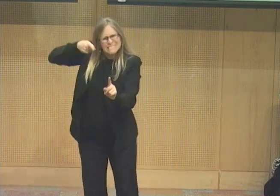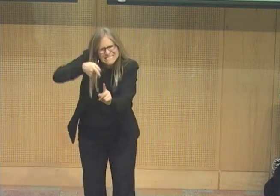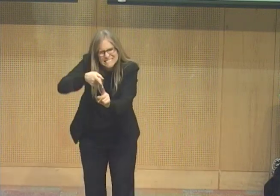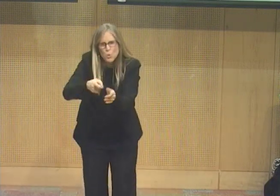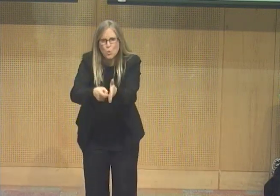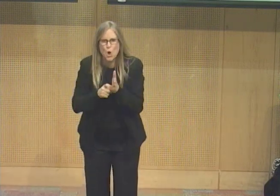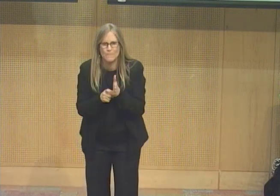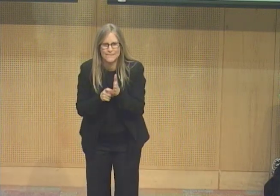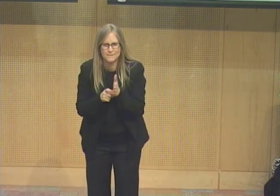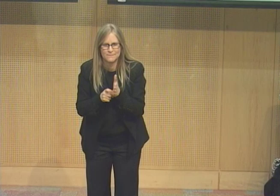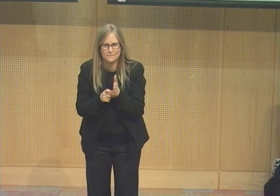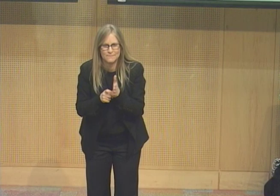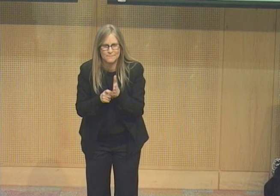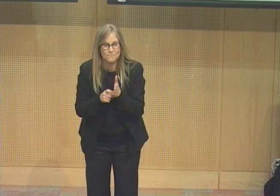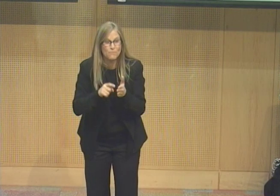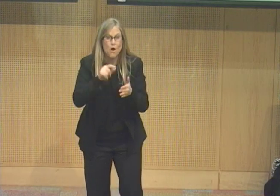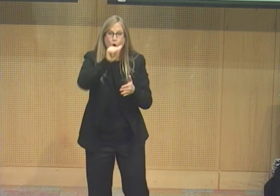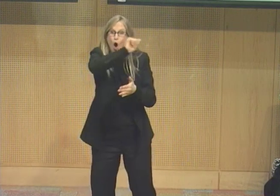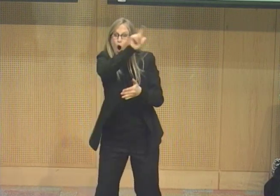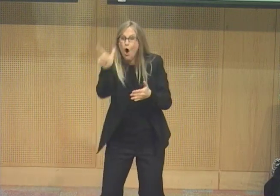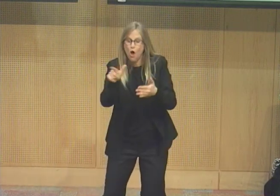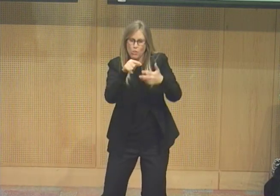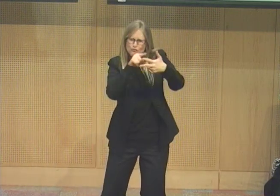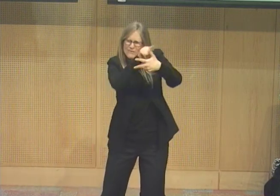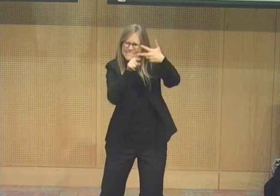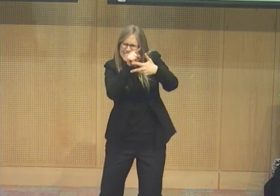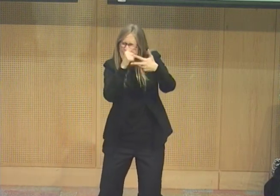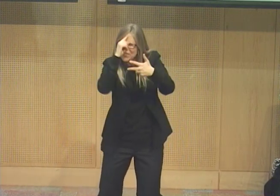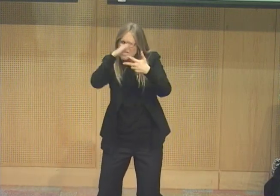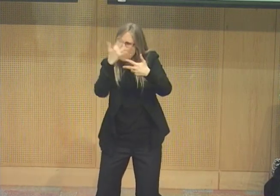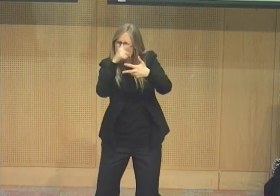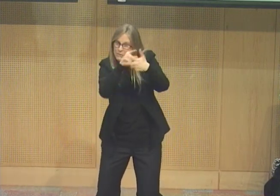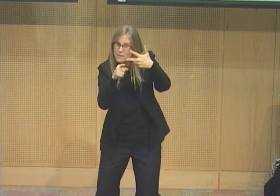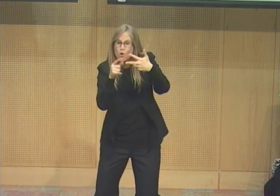And there were very strict requirements for implantation of people.